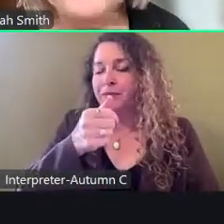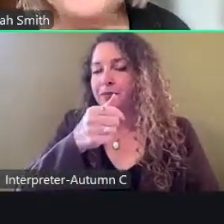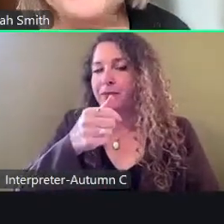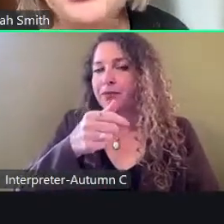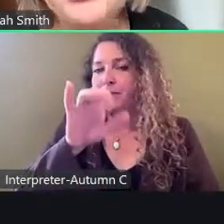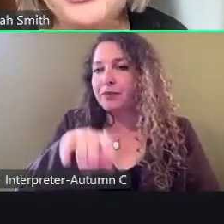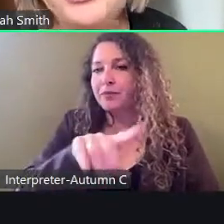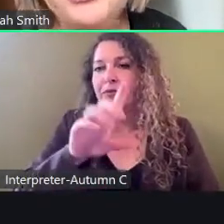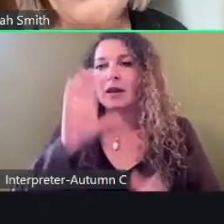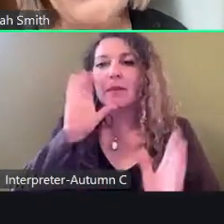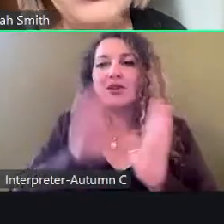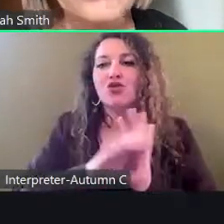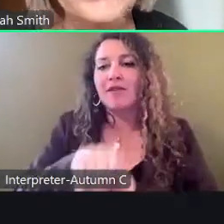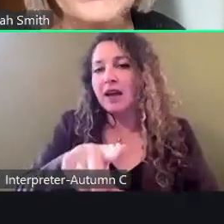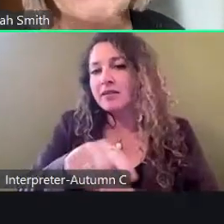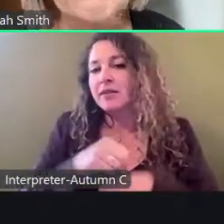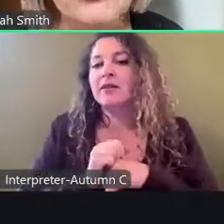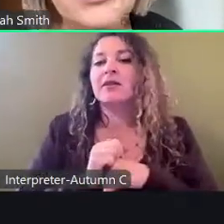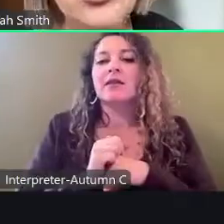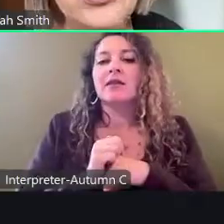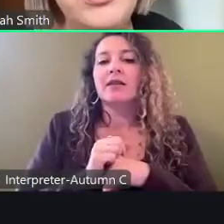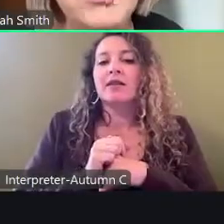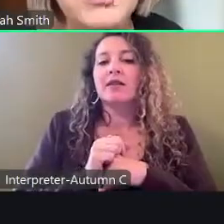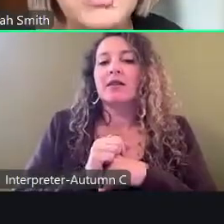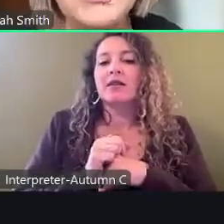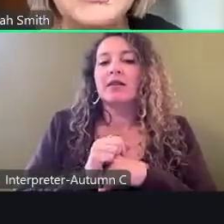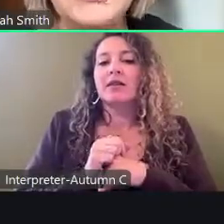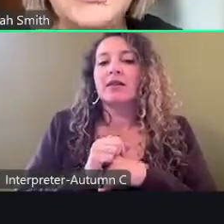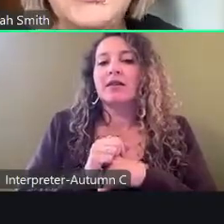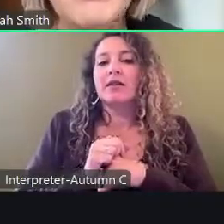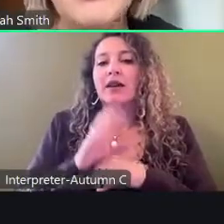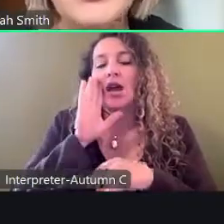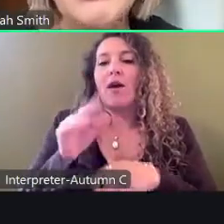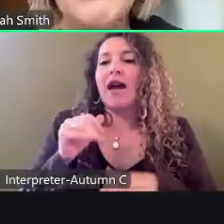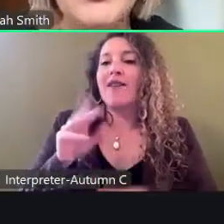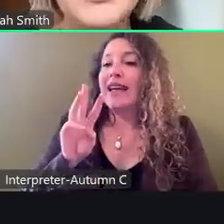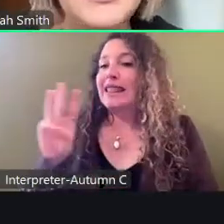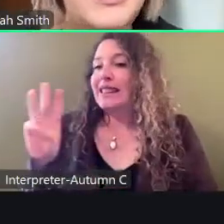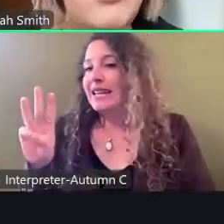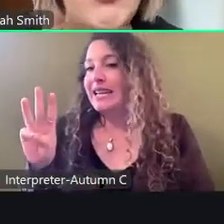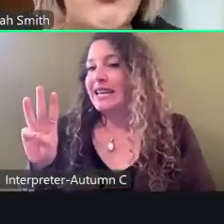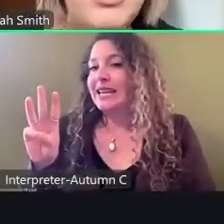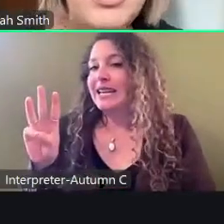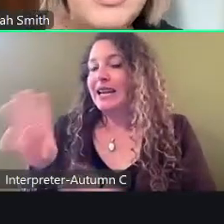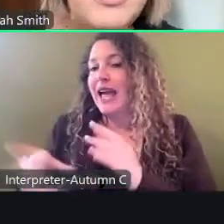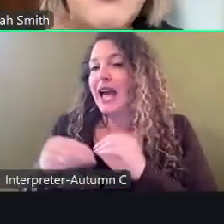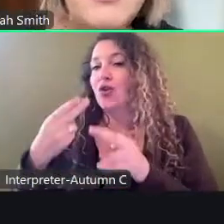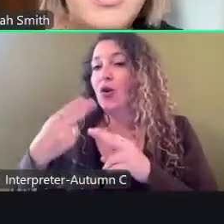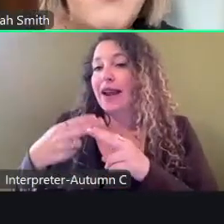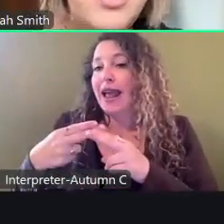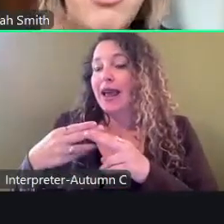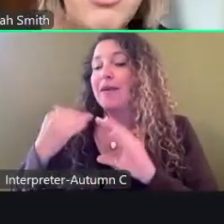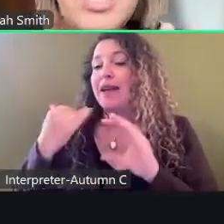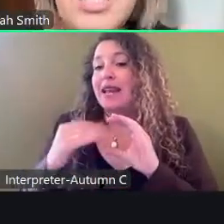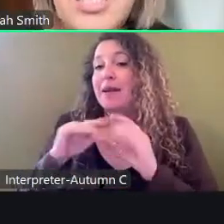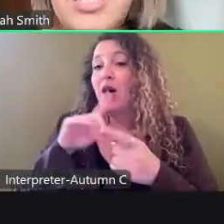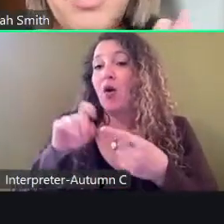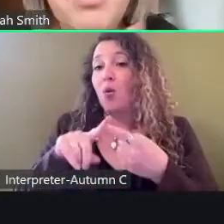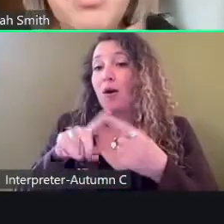this, and then you'll have a link and we'll add your name, an email, and as soon as it's out, we'll be sure to give it to you. In the meantime,